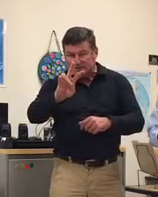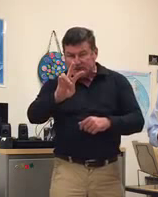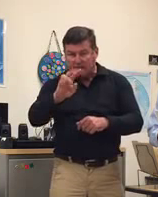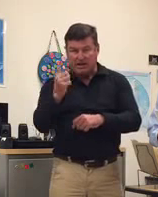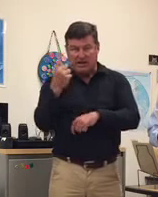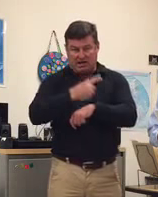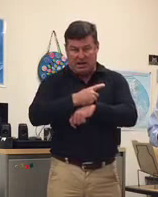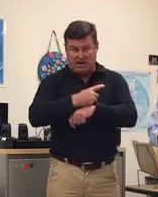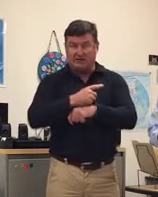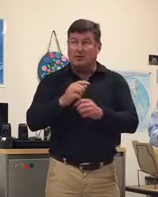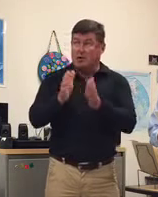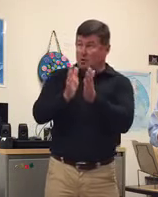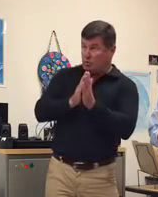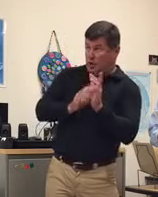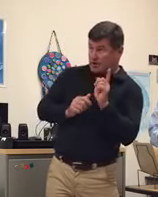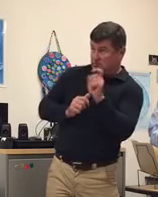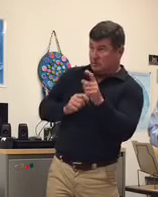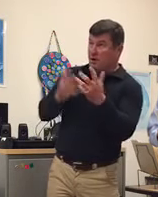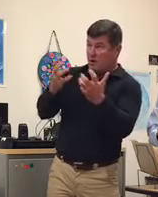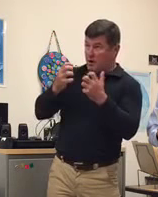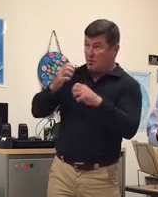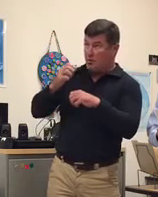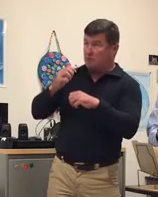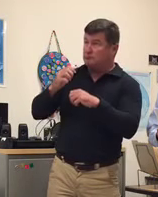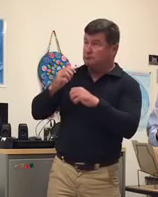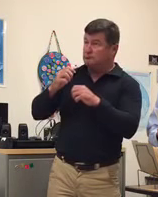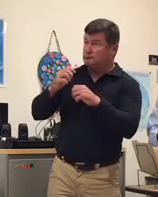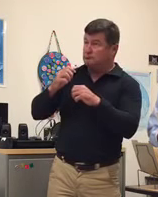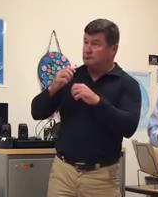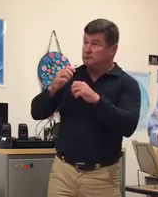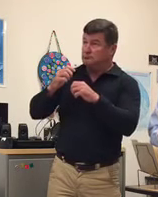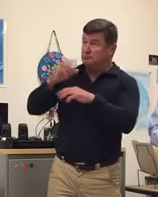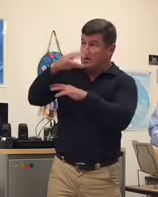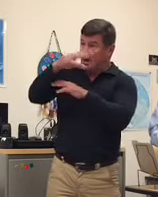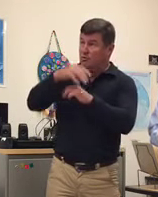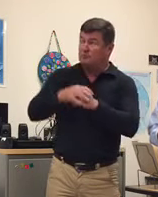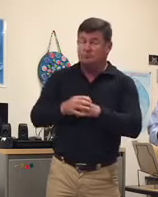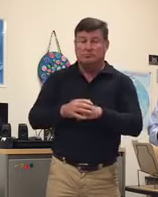That is the first deadline, seven school business days. When they will get back to the requester,